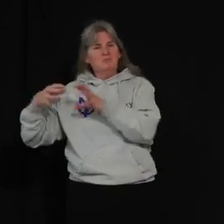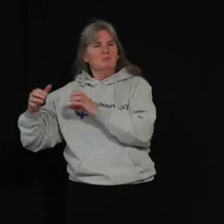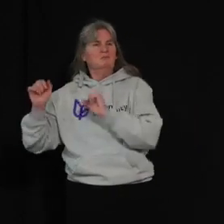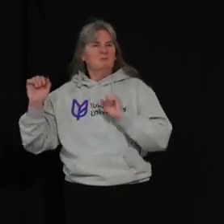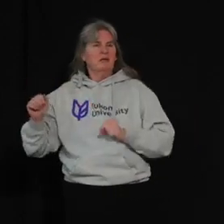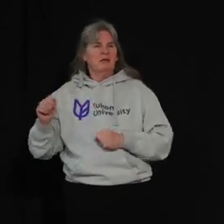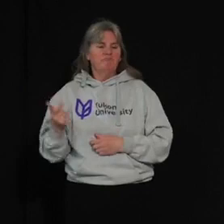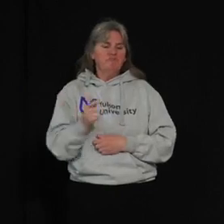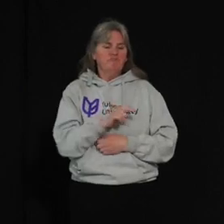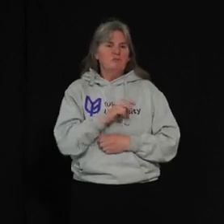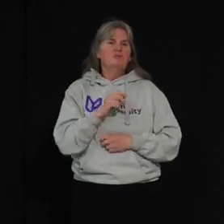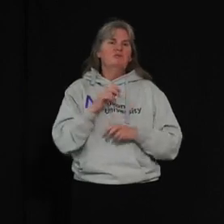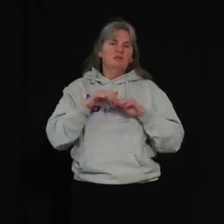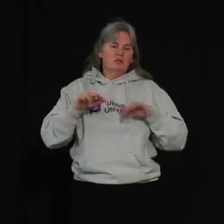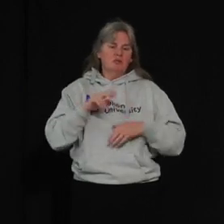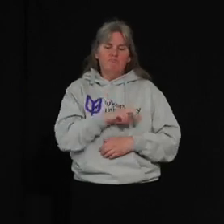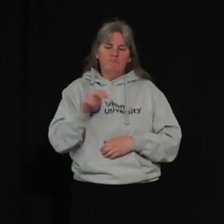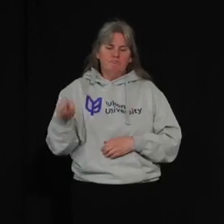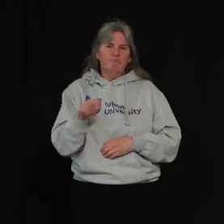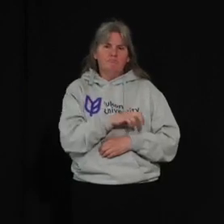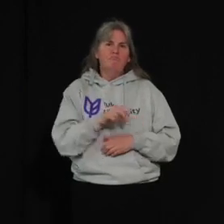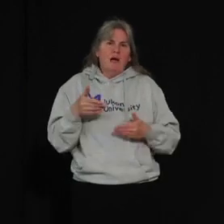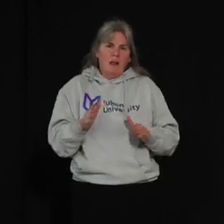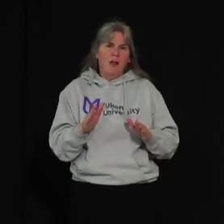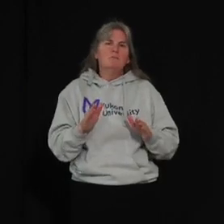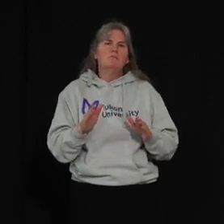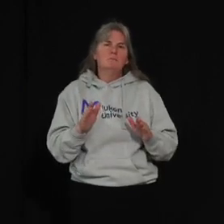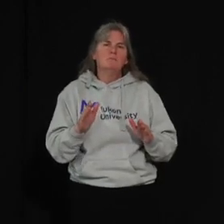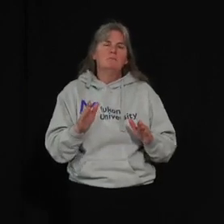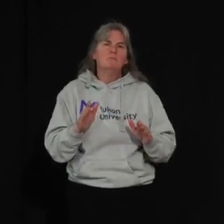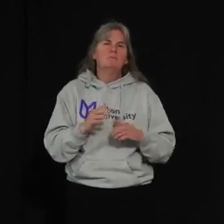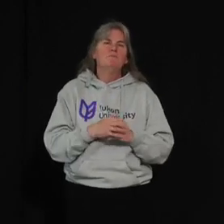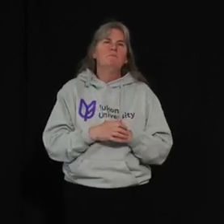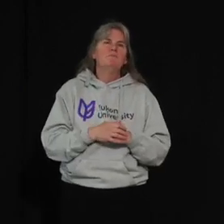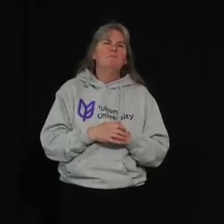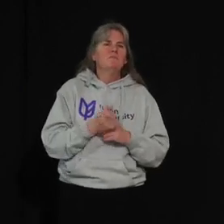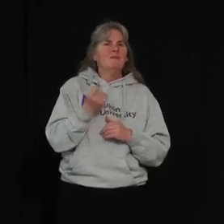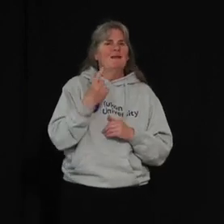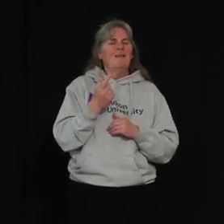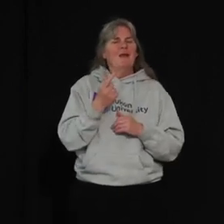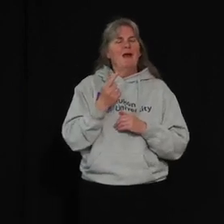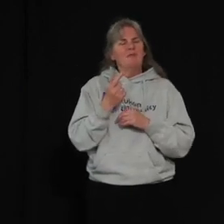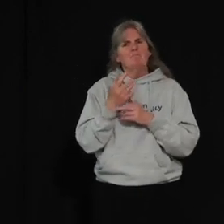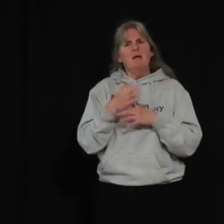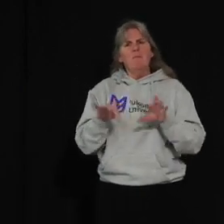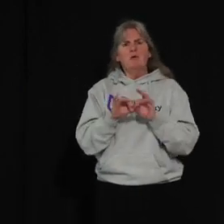household separate from the father. The father can also double bubble with another household.